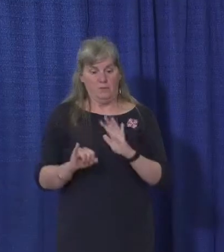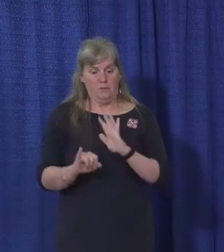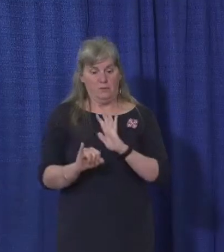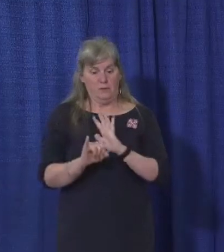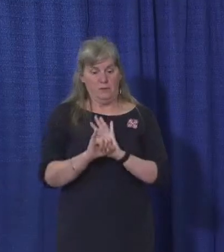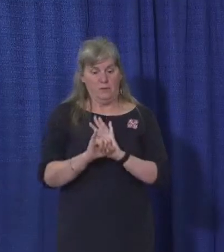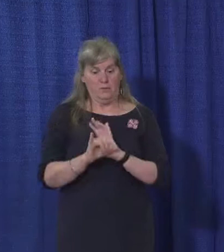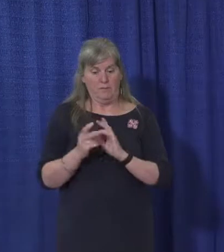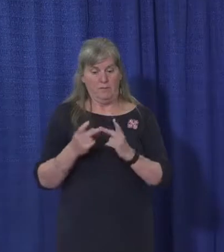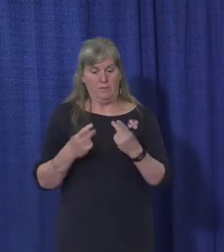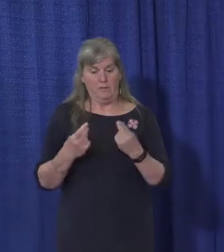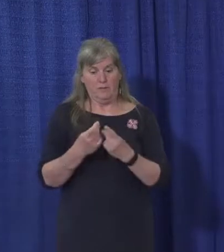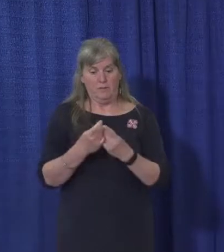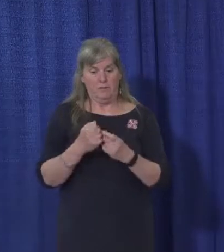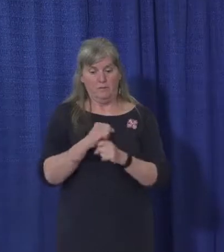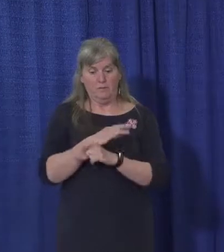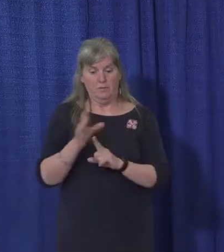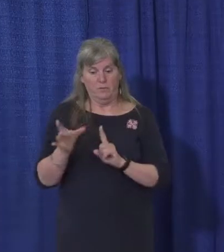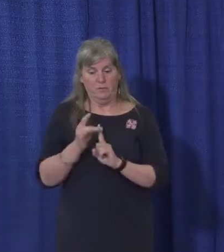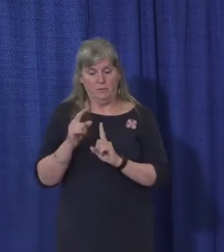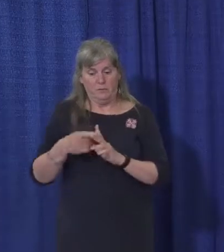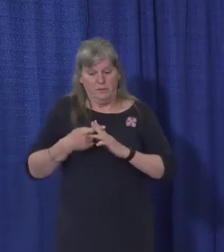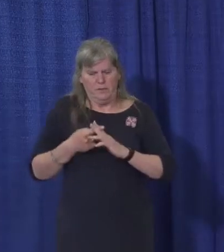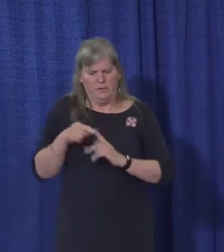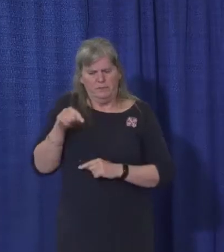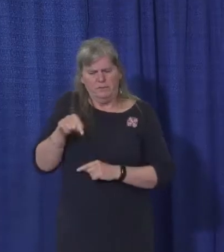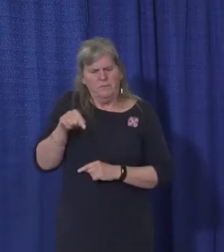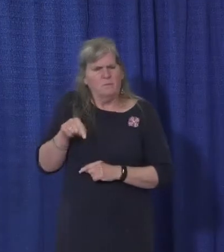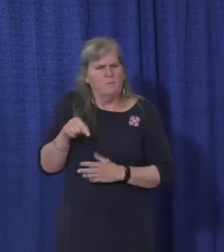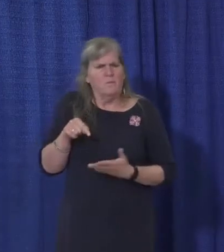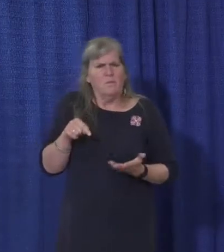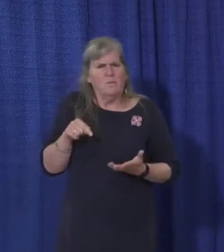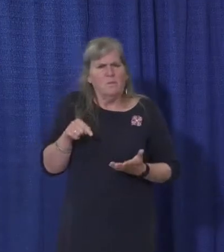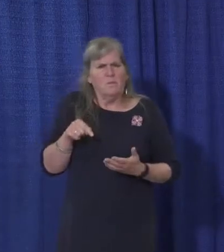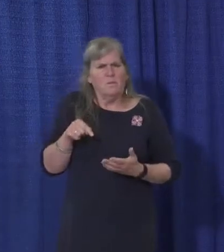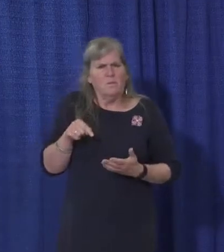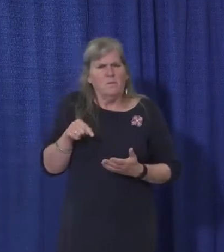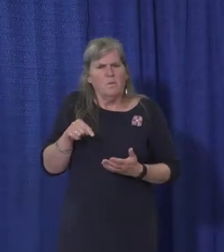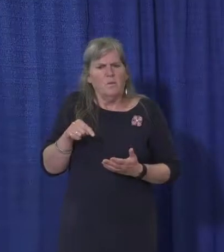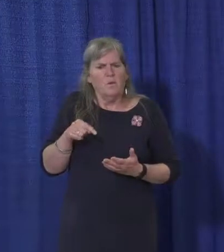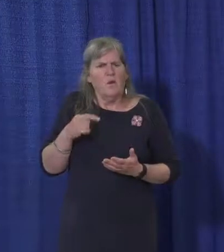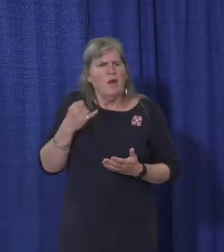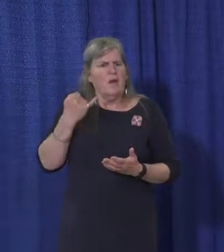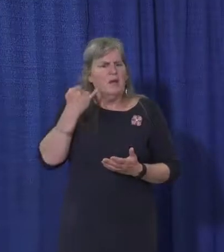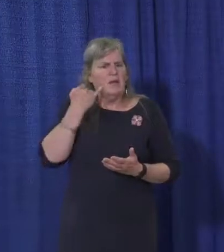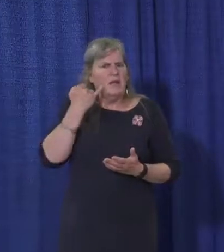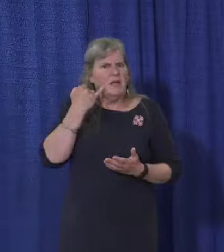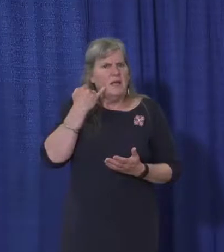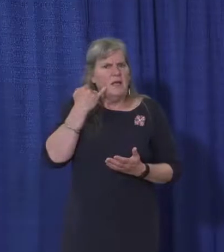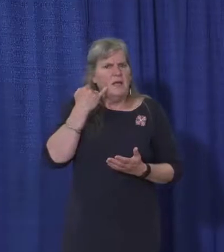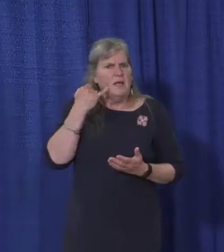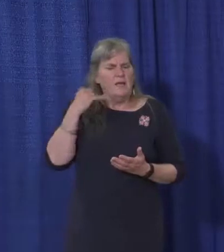this outbreak and what will happen if this outbreak is related to the opening of the